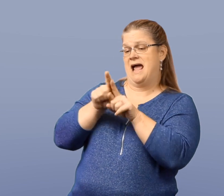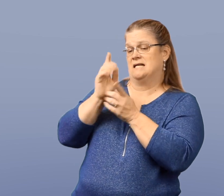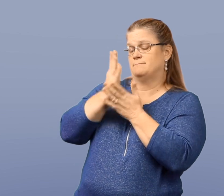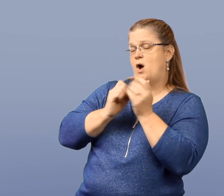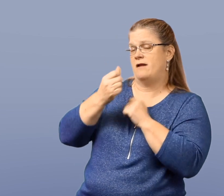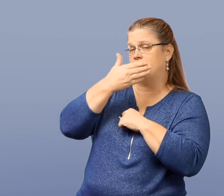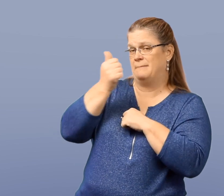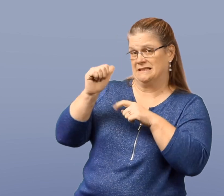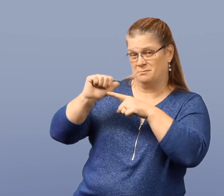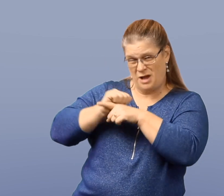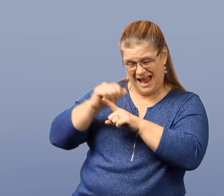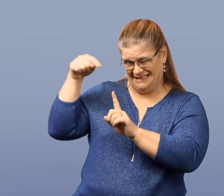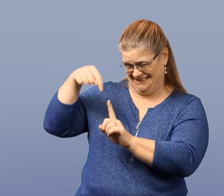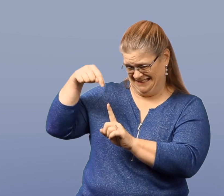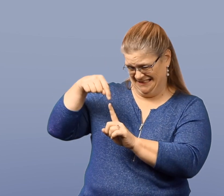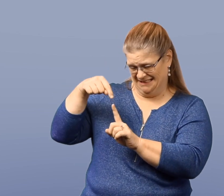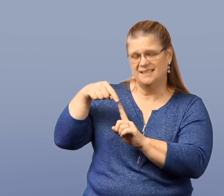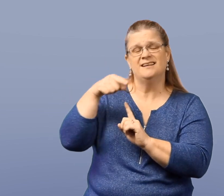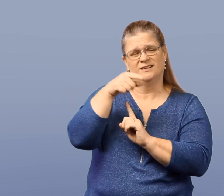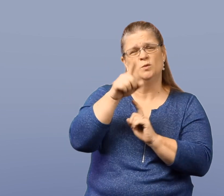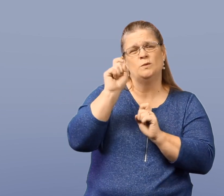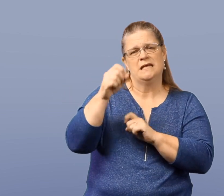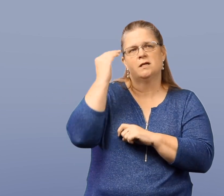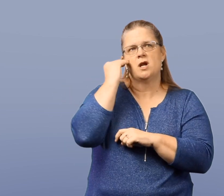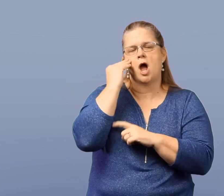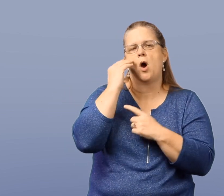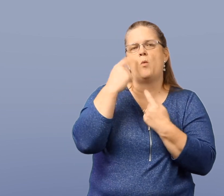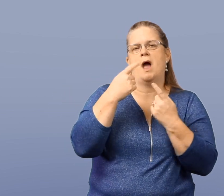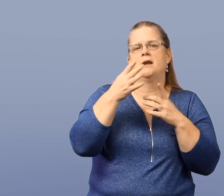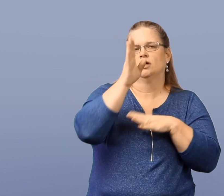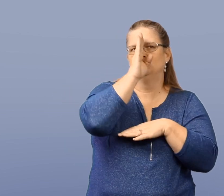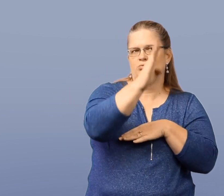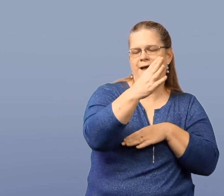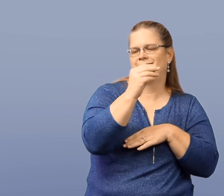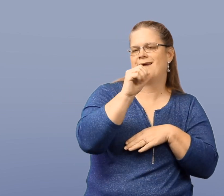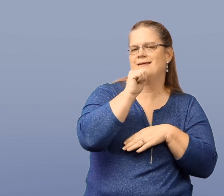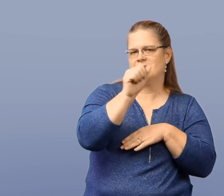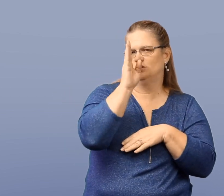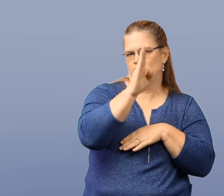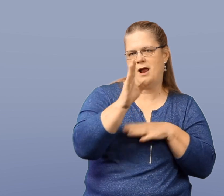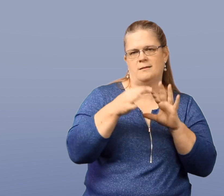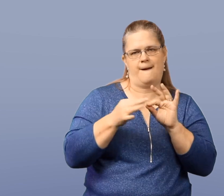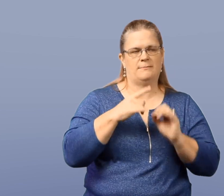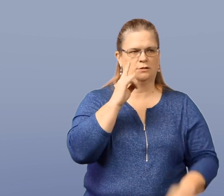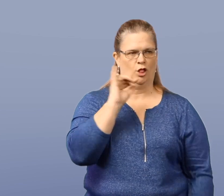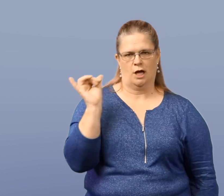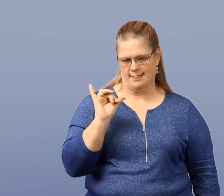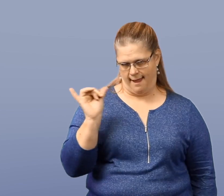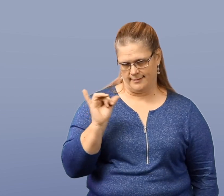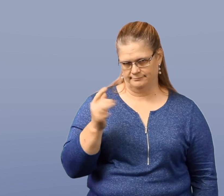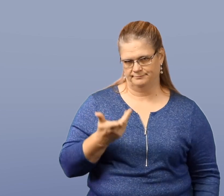But as part of best practices, you need to understand what direct and indirect comments look like.